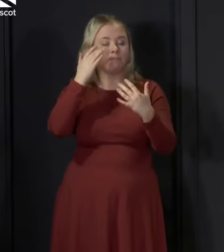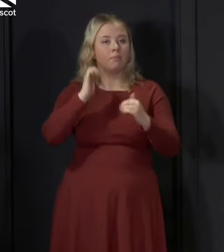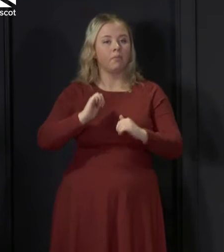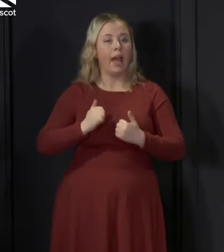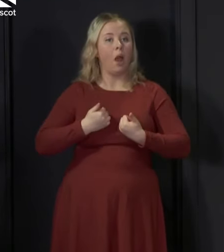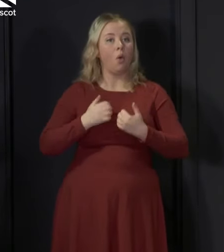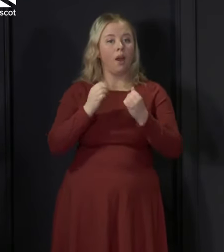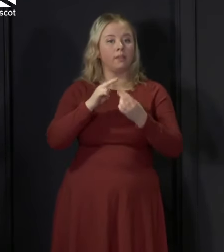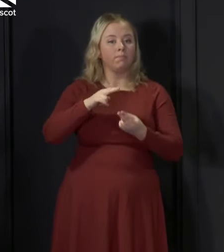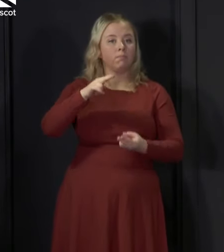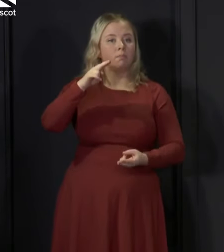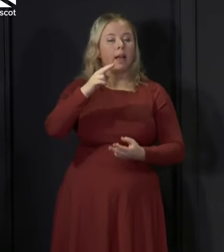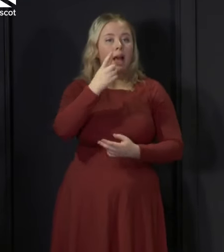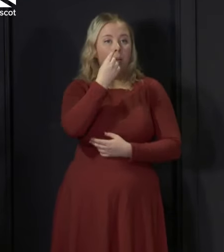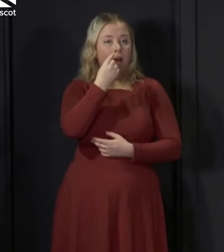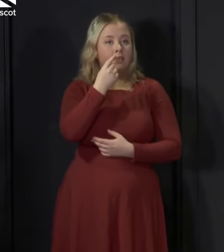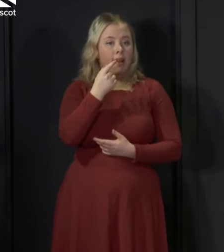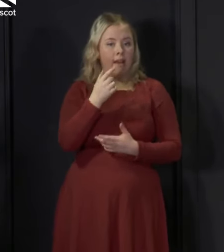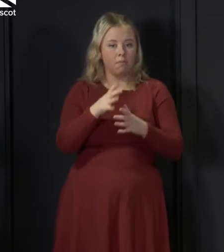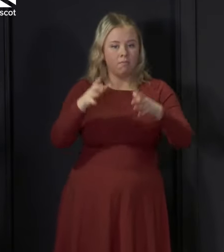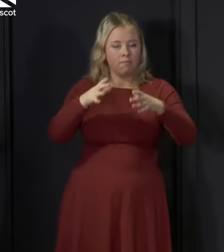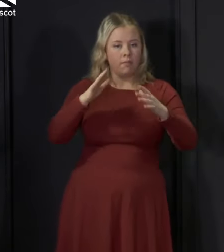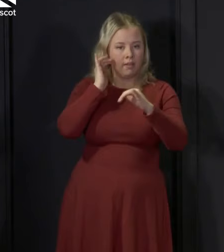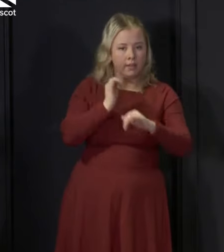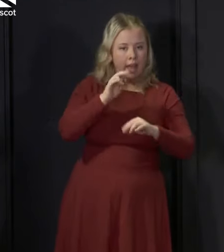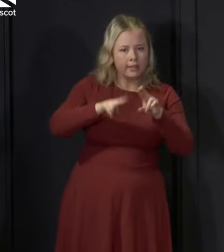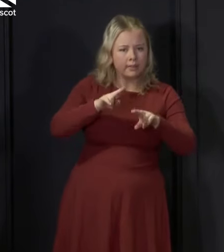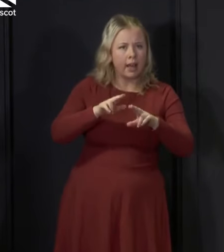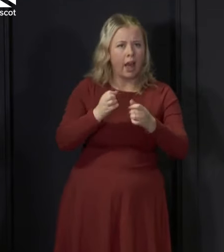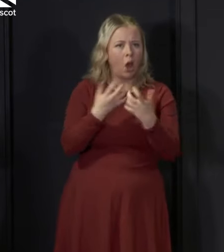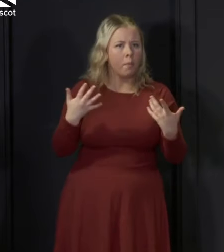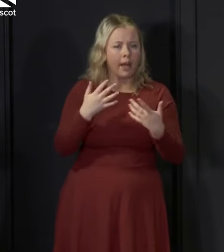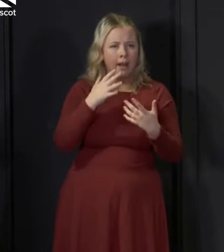capacity allows us to do on a day by day basis, and then what the clinical priorities are